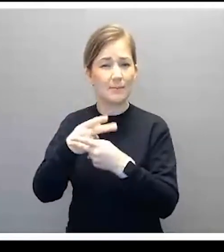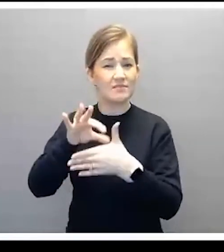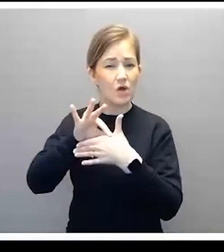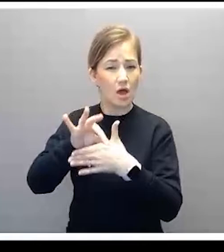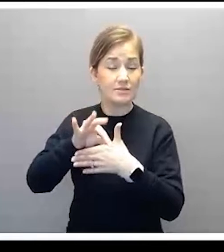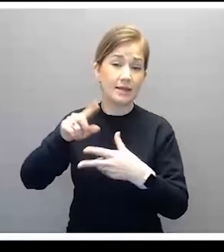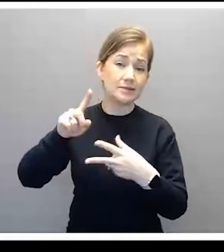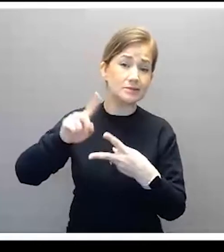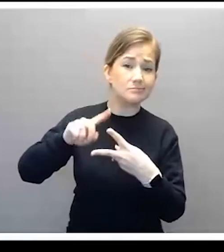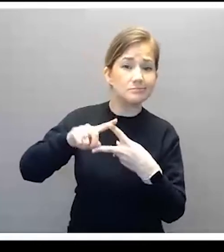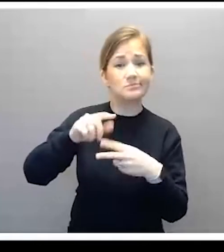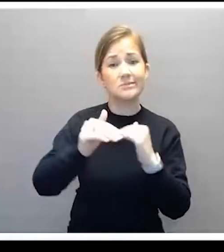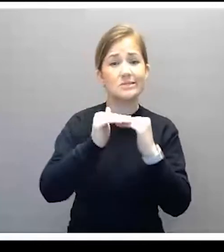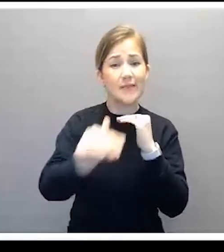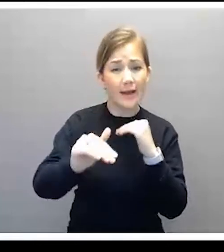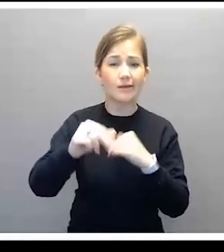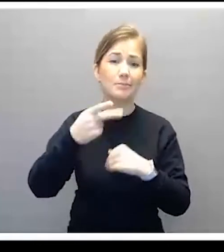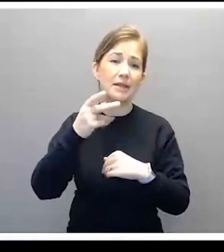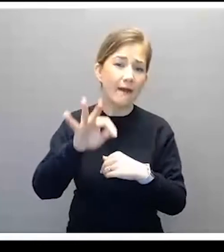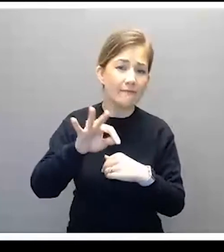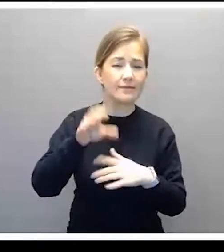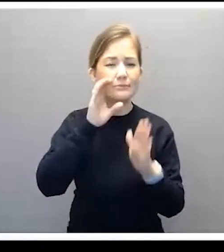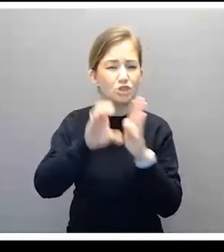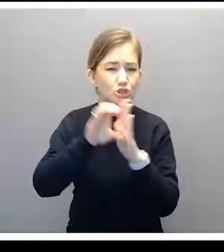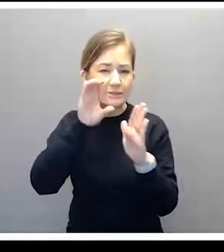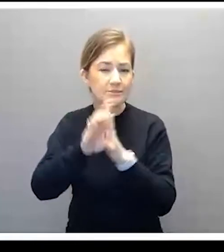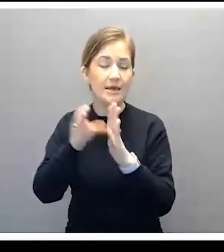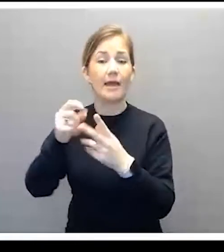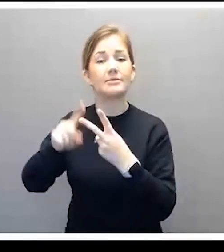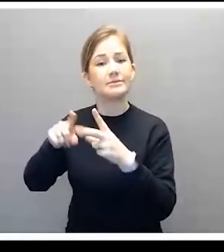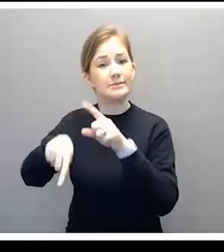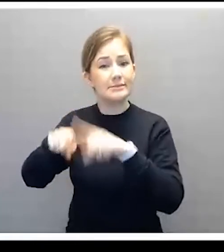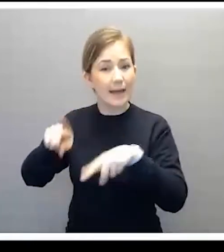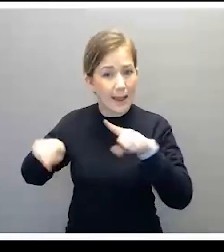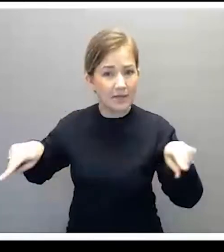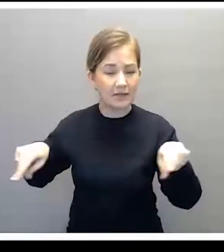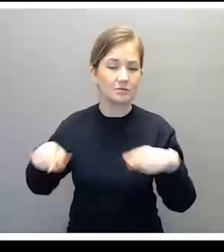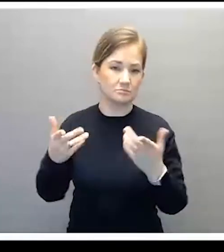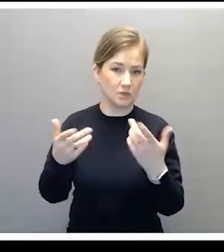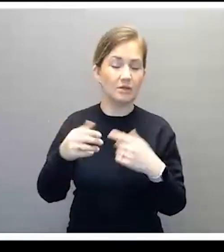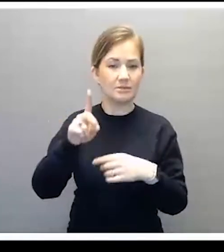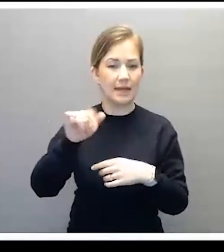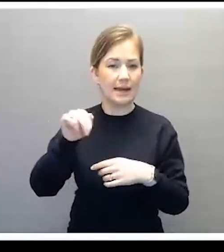You've got static content like PDFs or images, then you've got dynamic content, right?